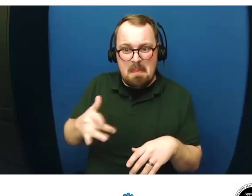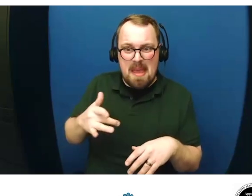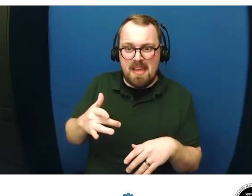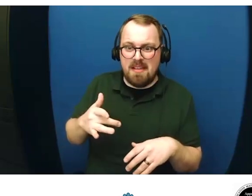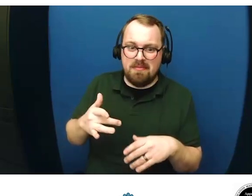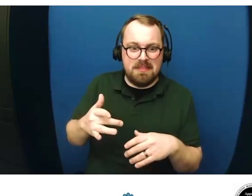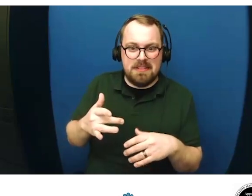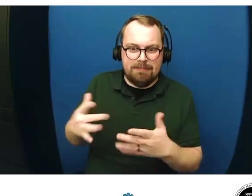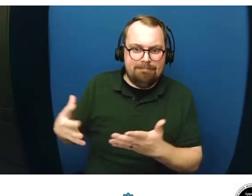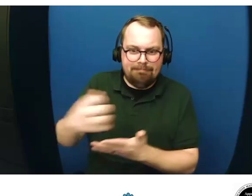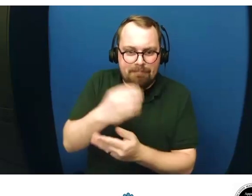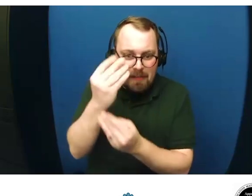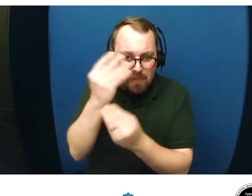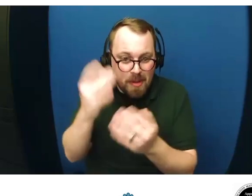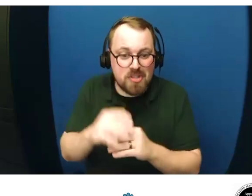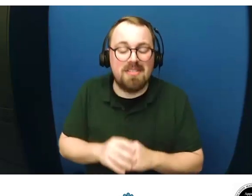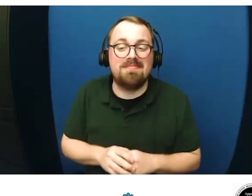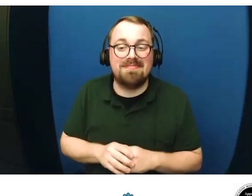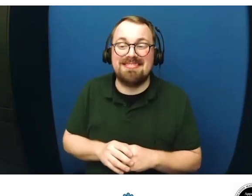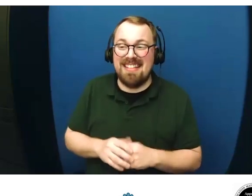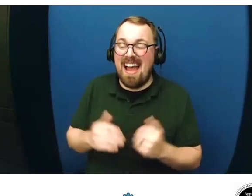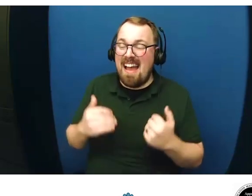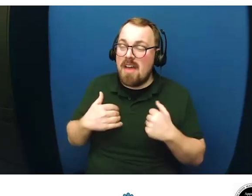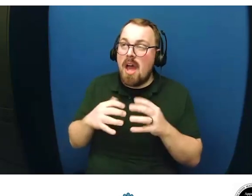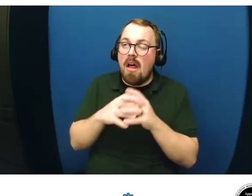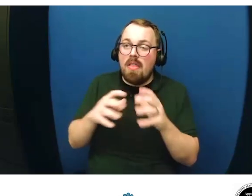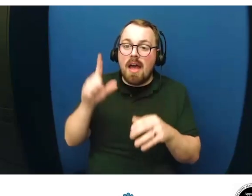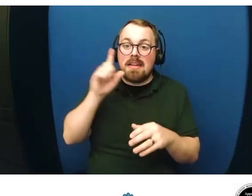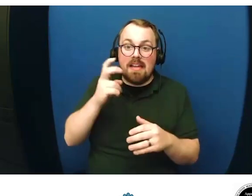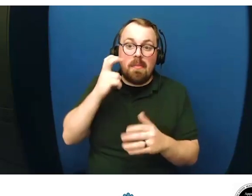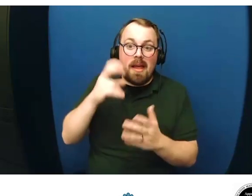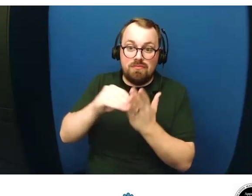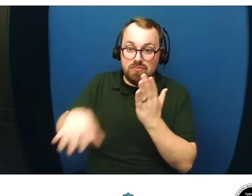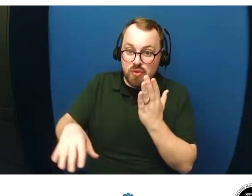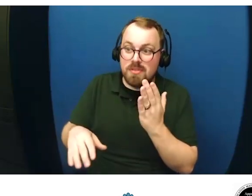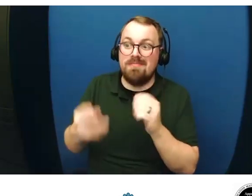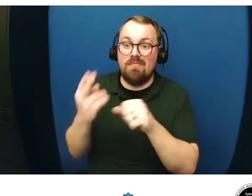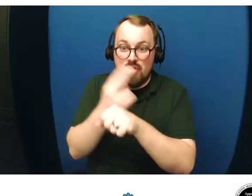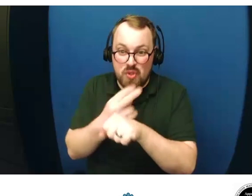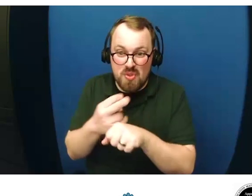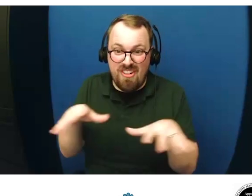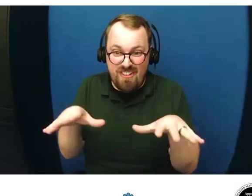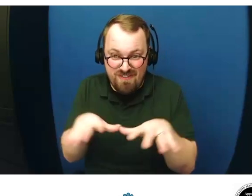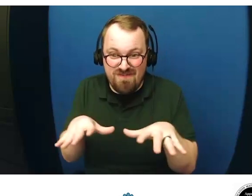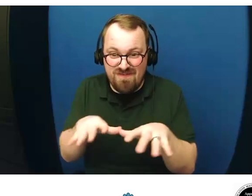I've had so many deafblind students that get so much information from their feet.